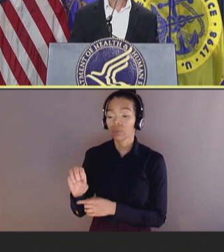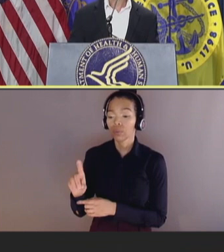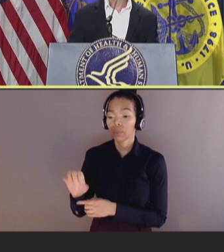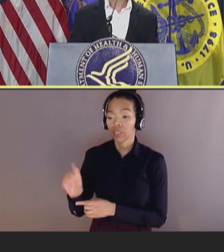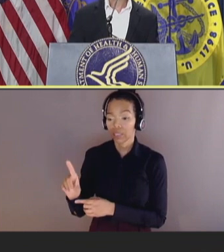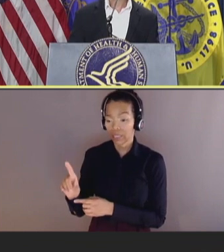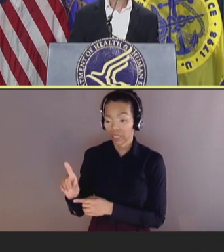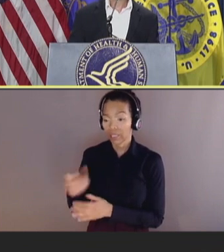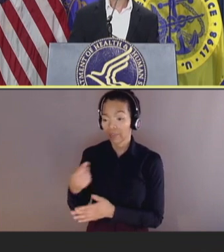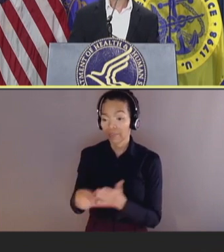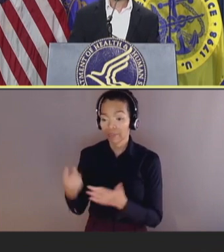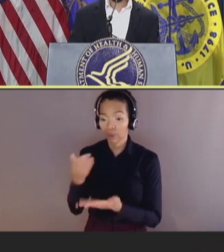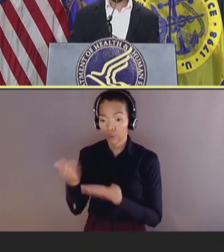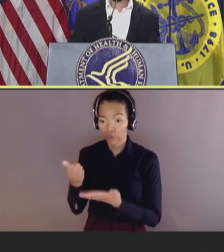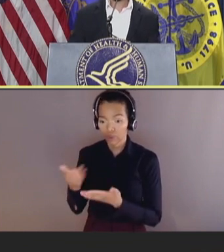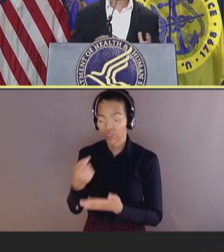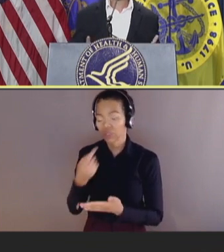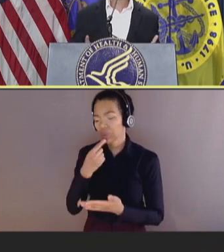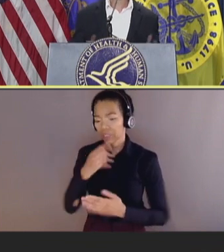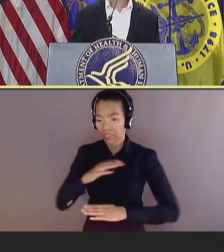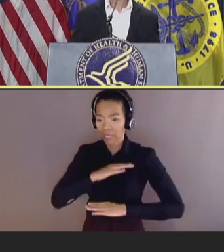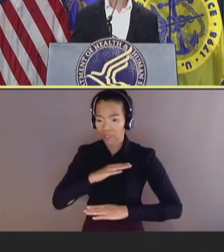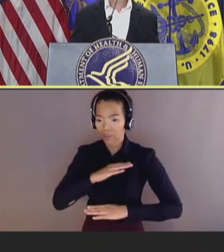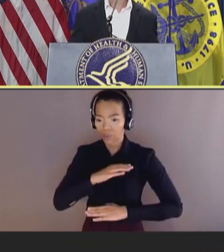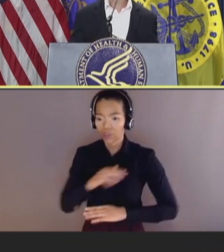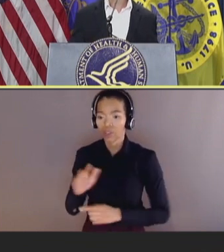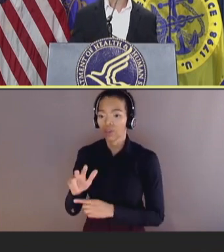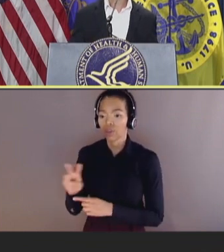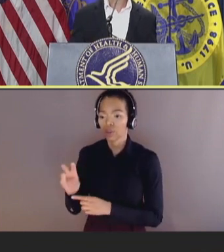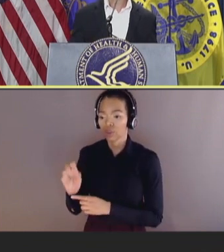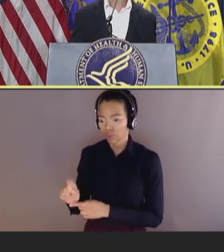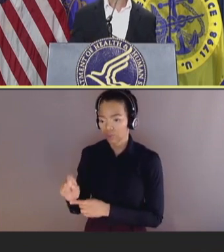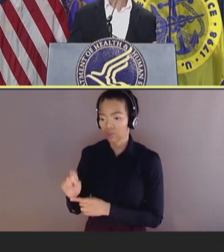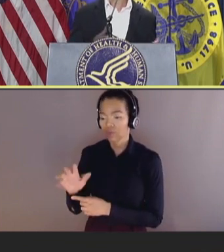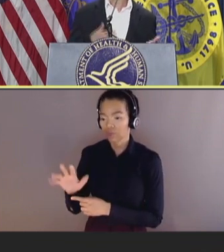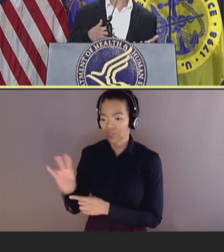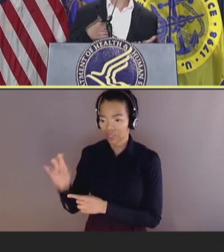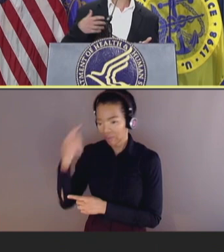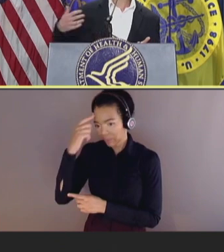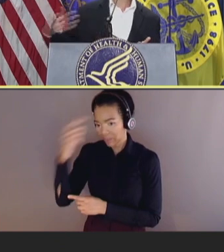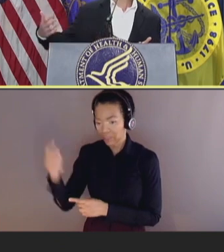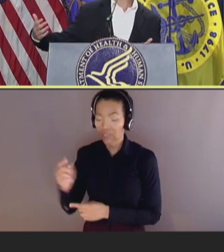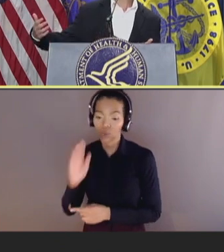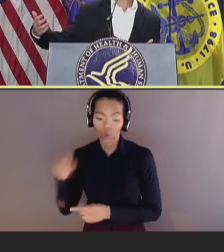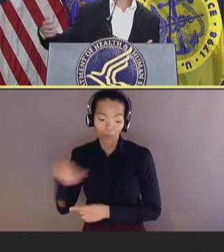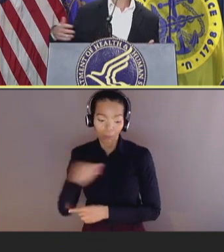that's $32.57 that a provider would be reimbursed. And that is -- it goes up from there, based on,